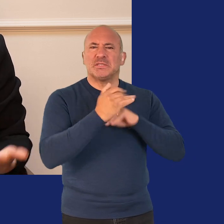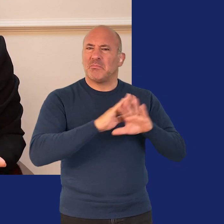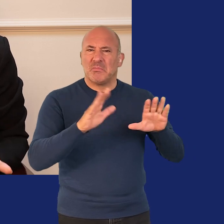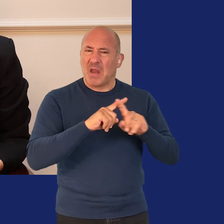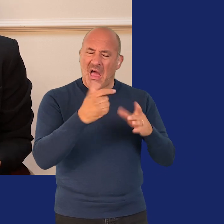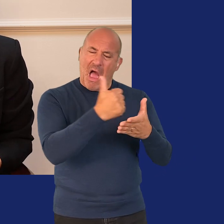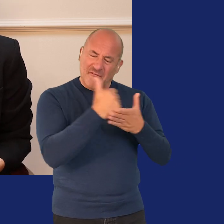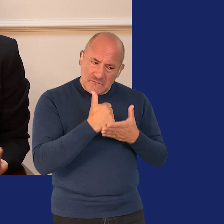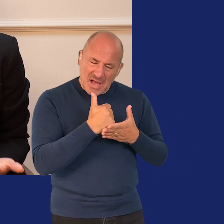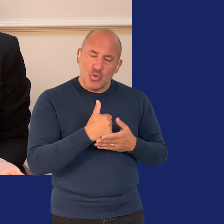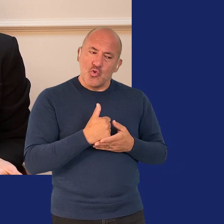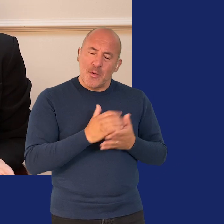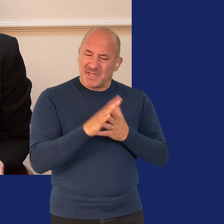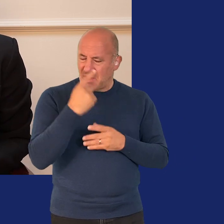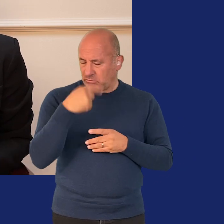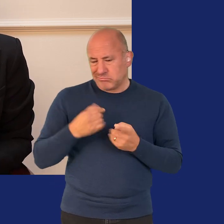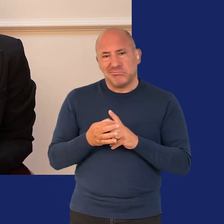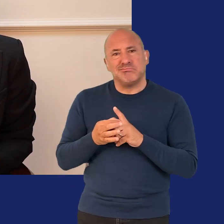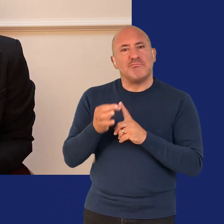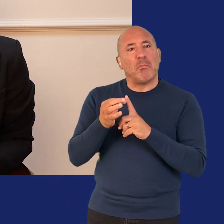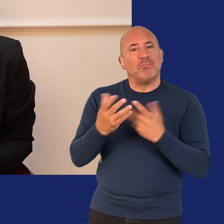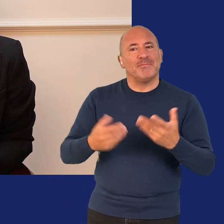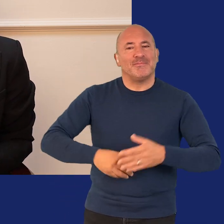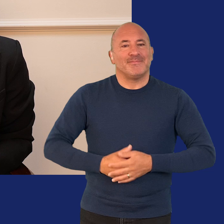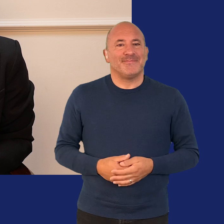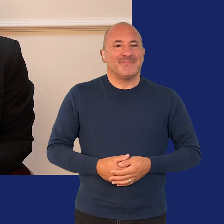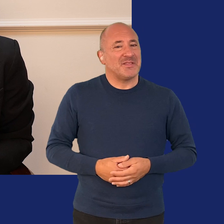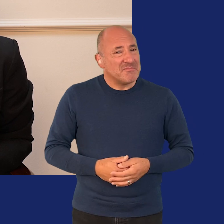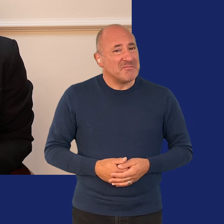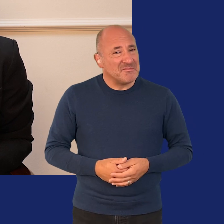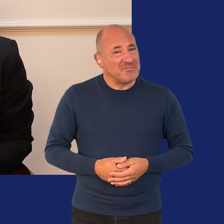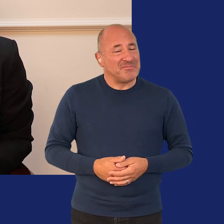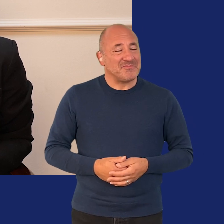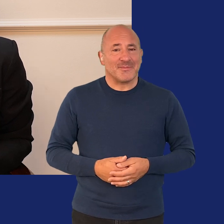Take it as advice to help us get better. Josh: Yeah. Jess: Um, so I think there's lots of things we can do to make sure